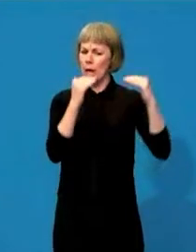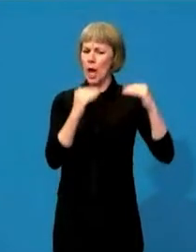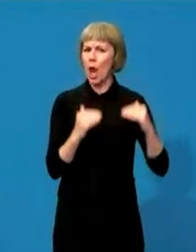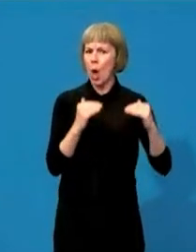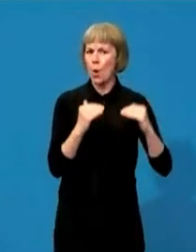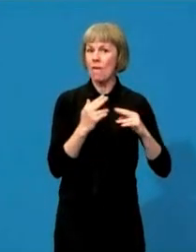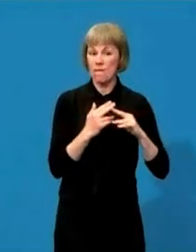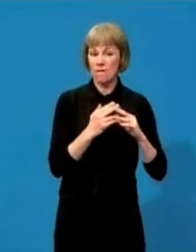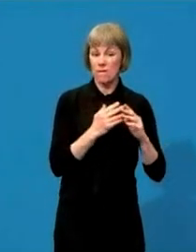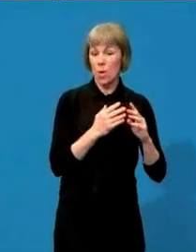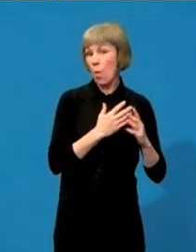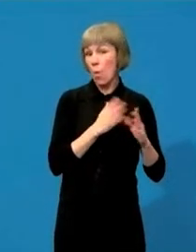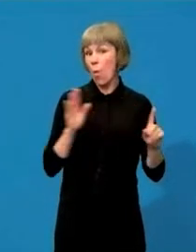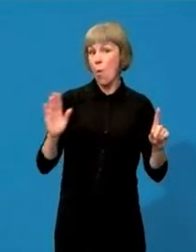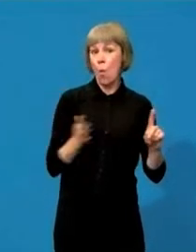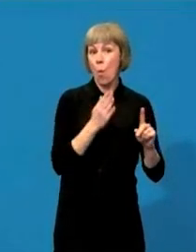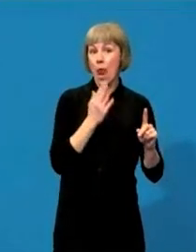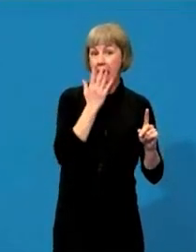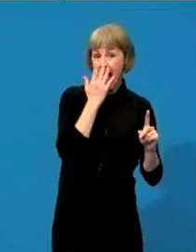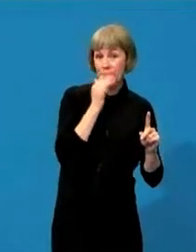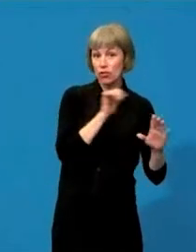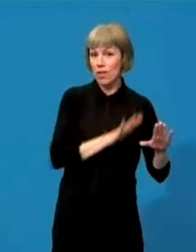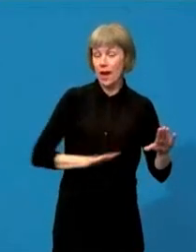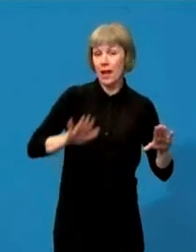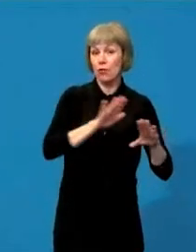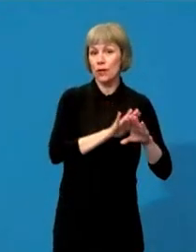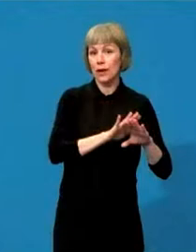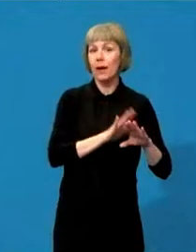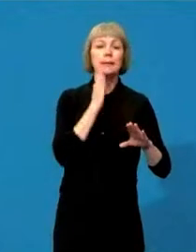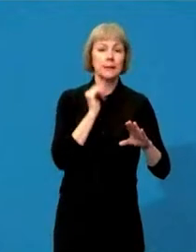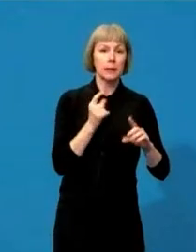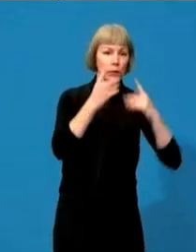irrespective of First nation status when compares to what appears to be the national